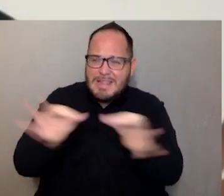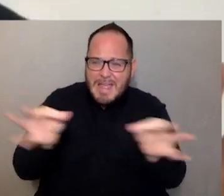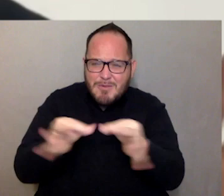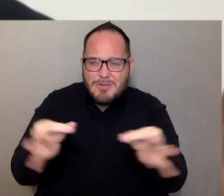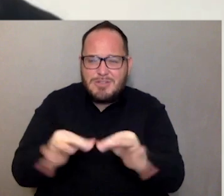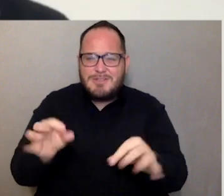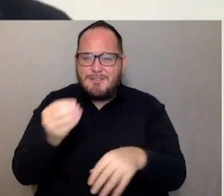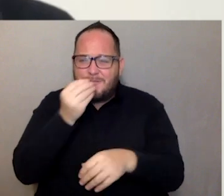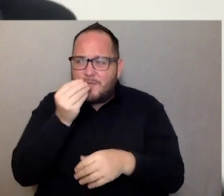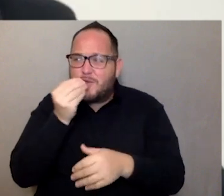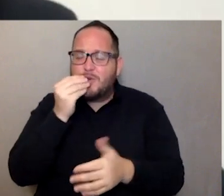ALL AROUND THE WORLD THAT WE ALL GET TO LOVE AND ENJOY OUR